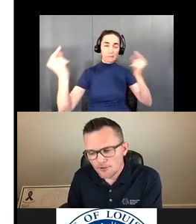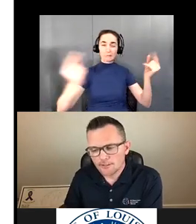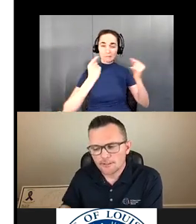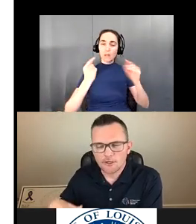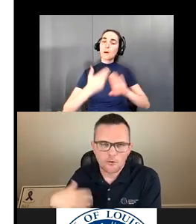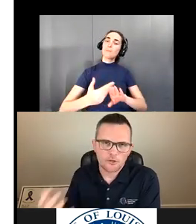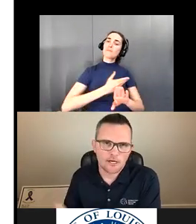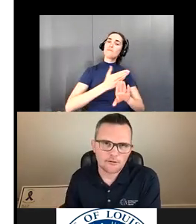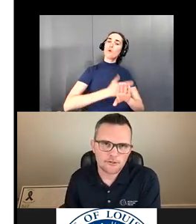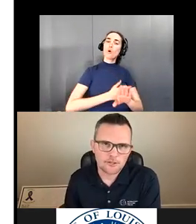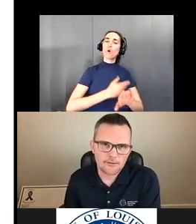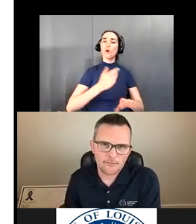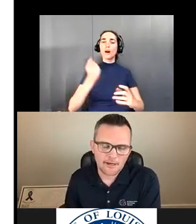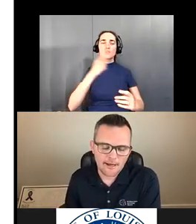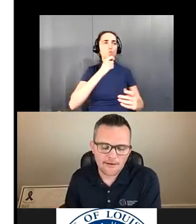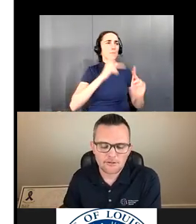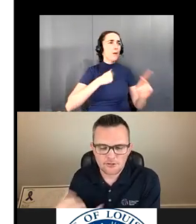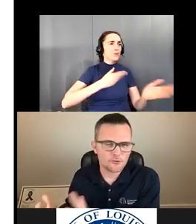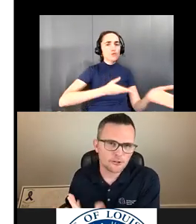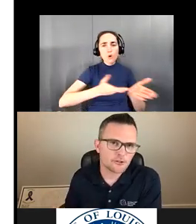and knowing what challenges that they 15:46:59 may have it's just really good to